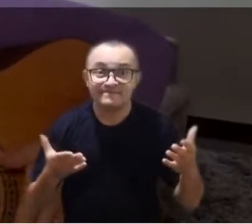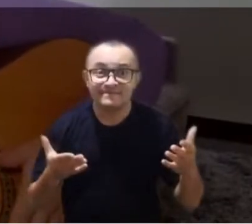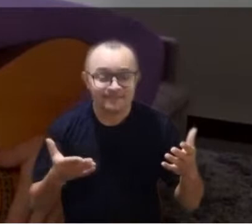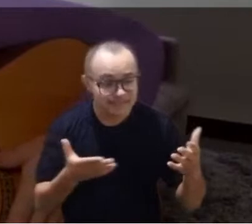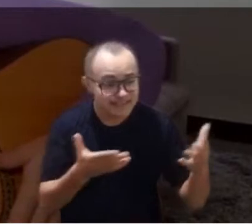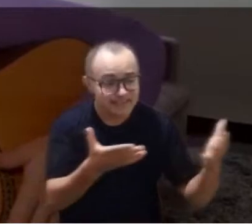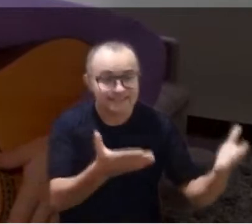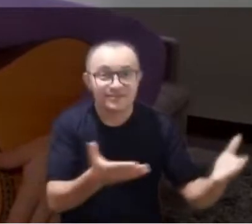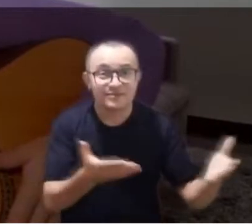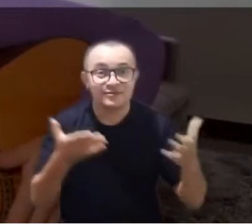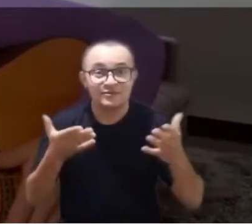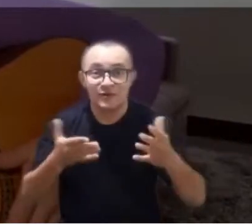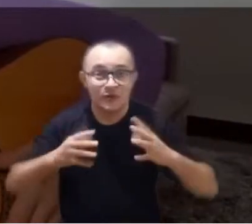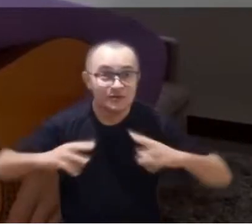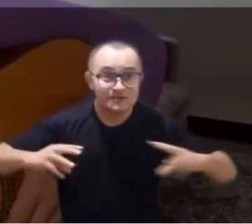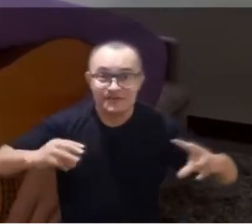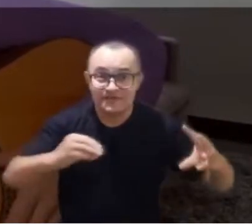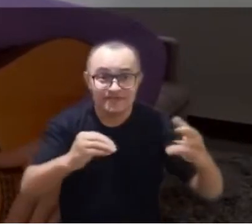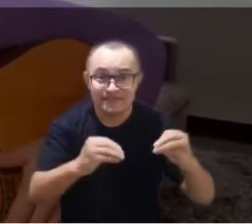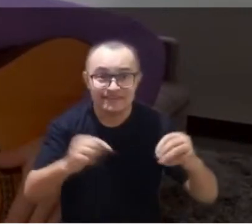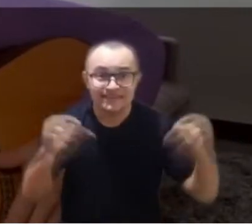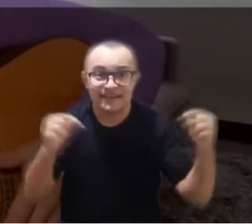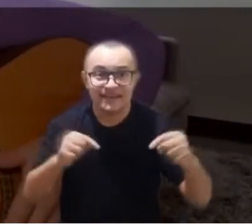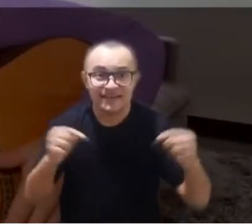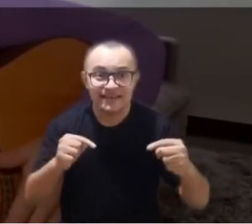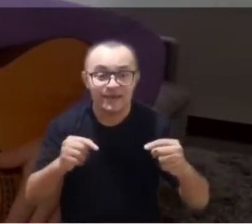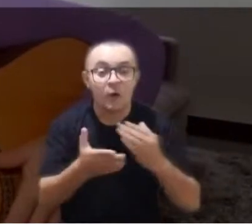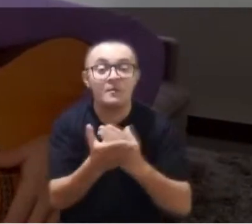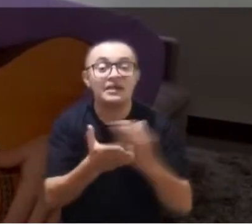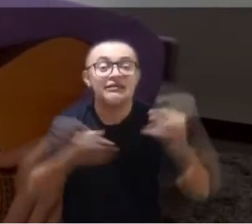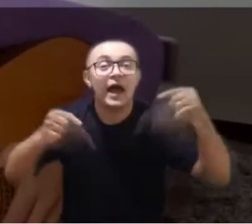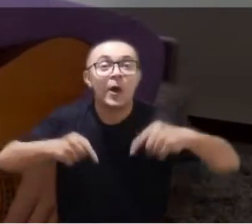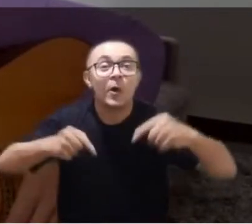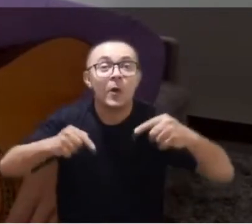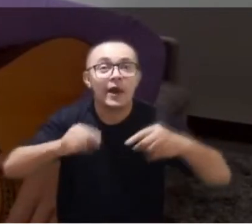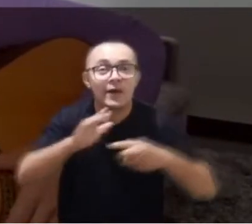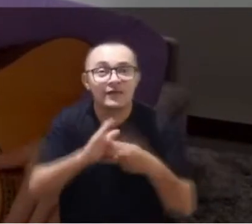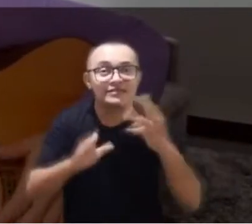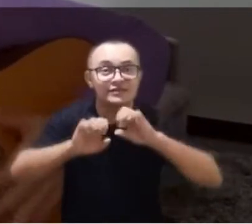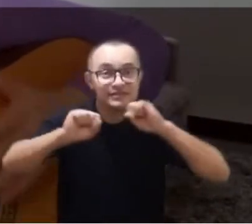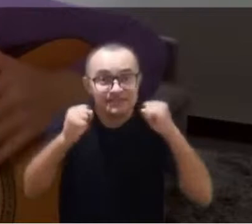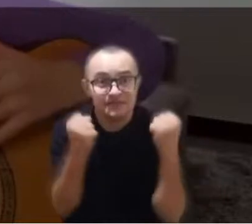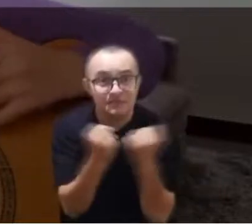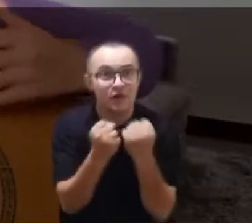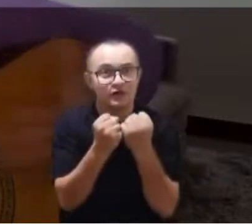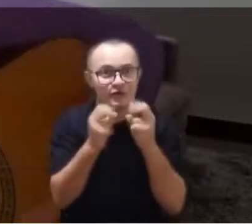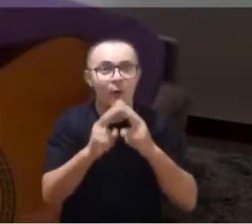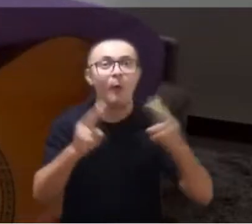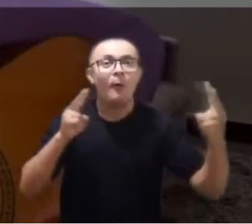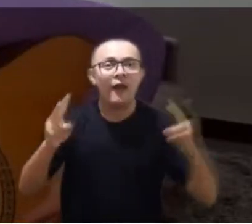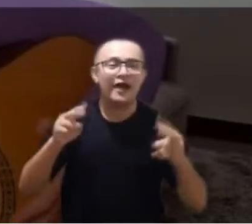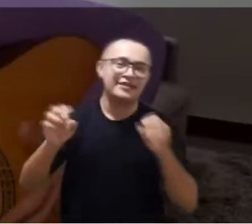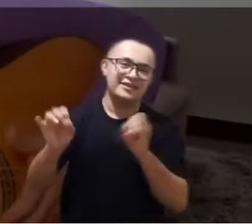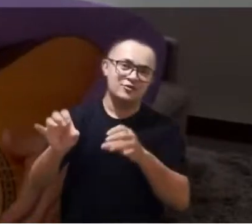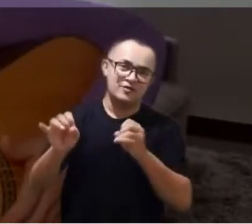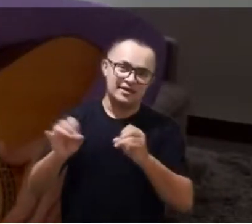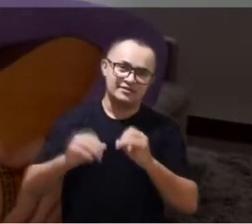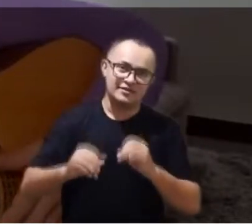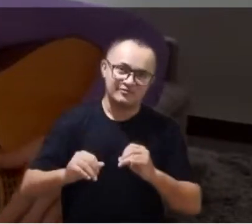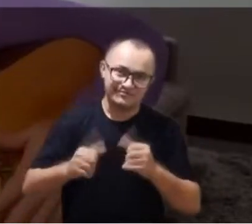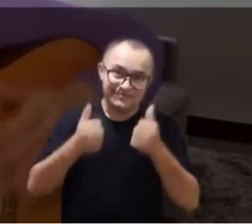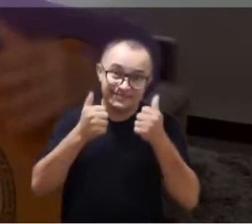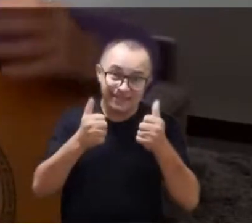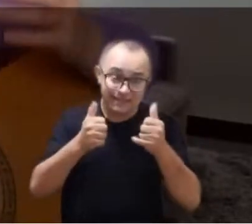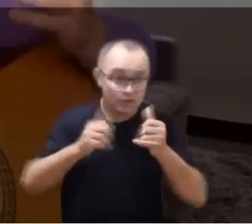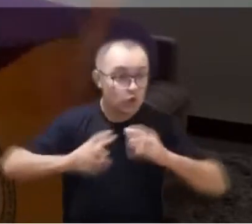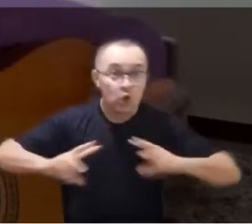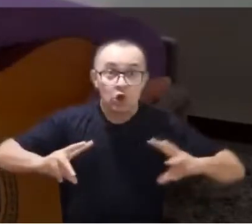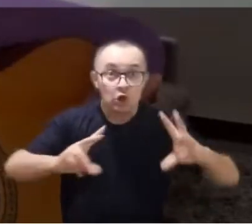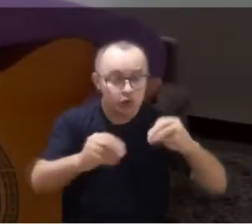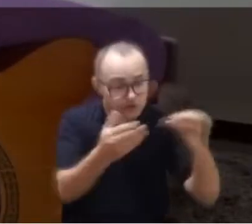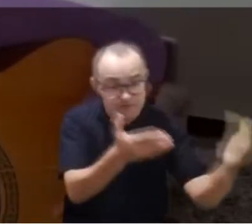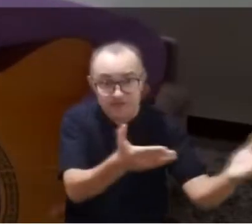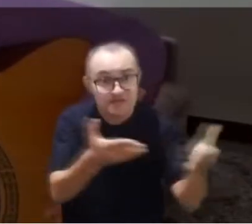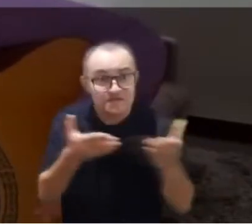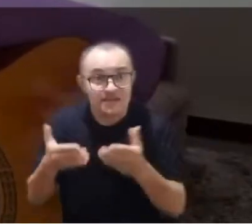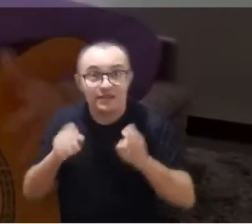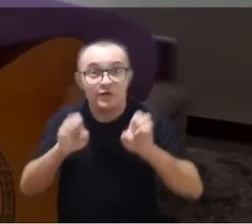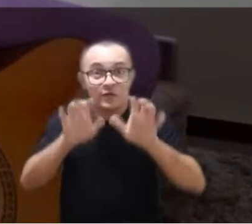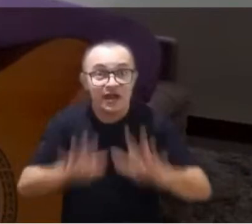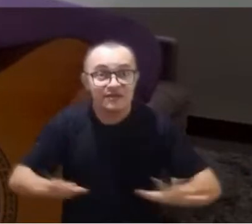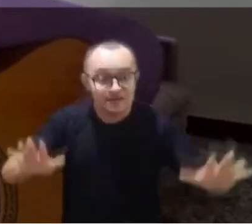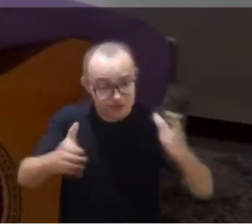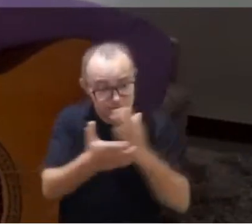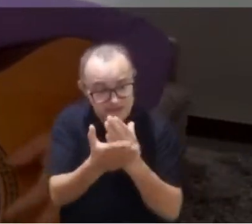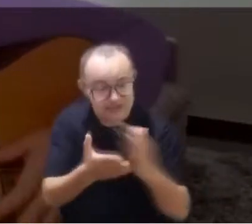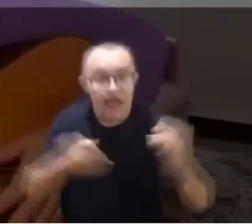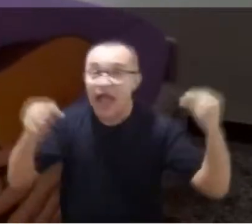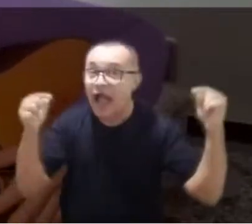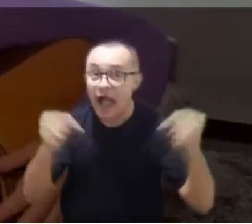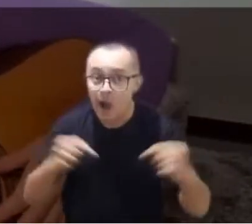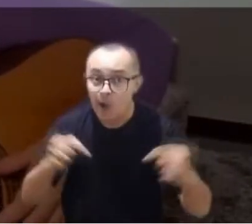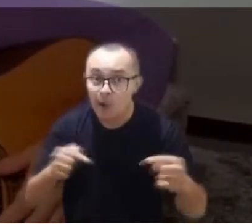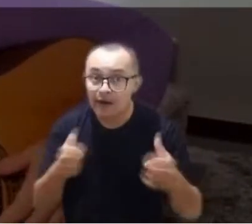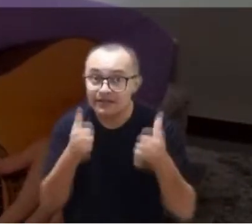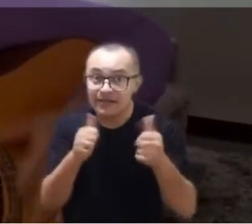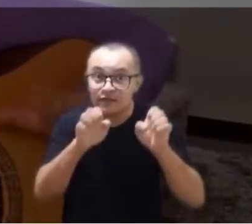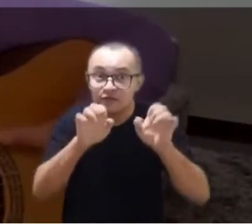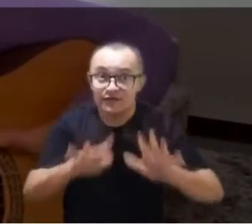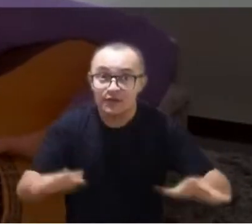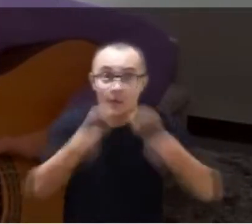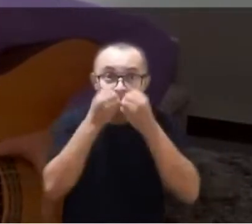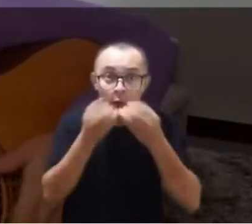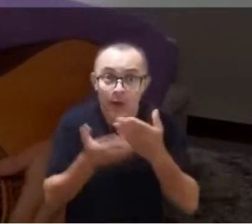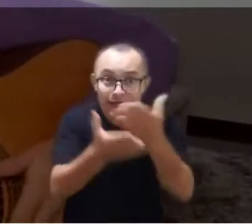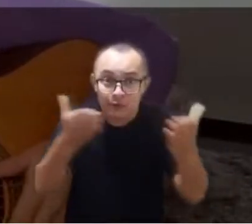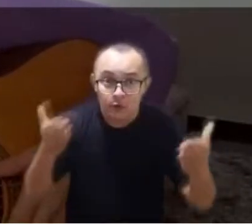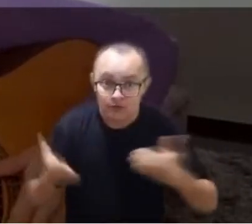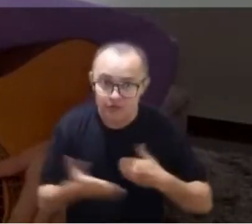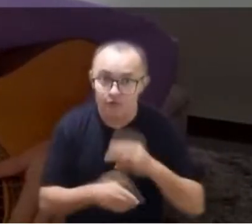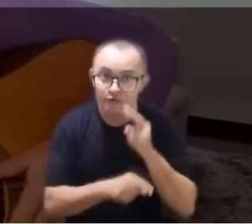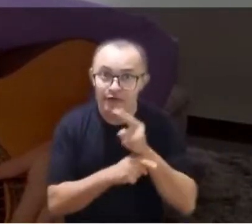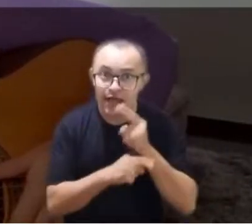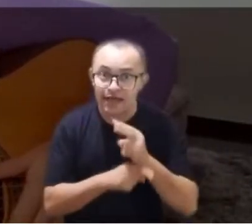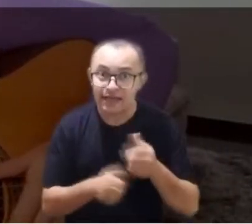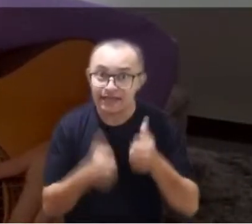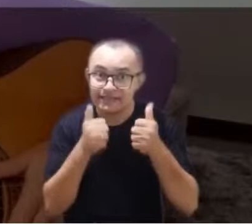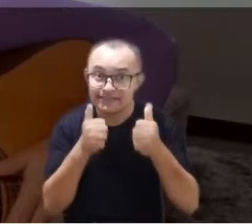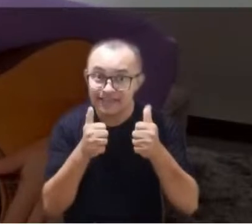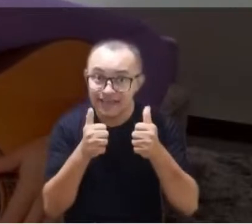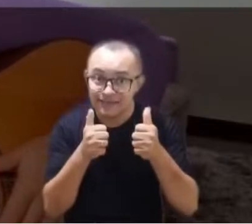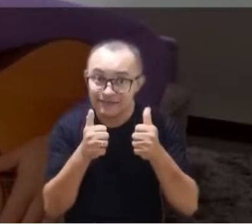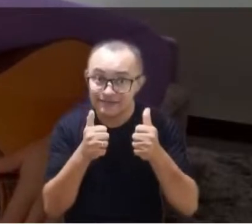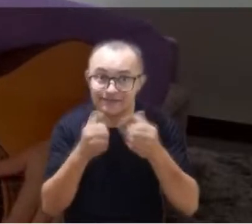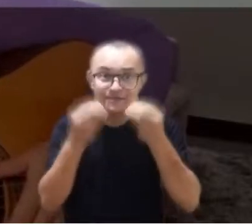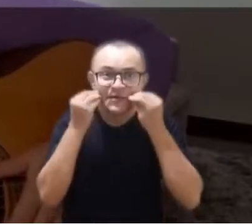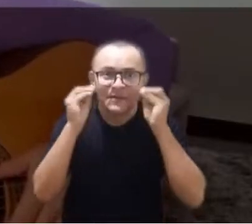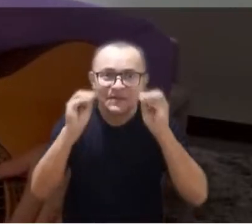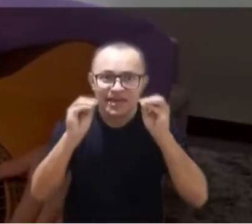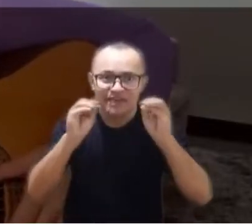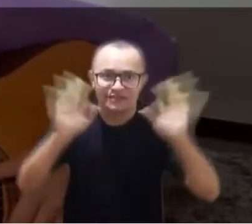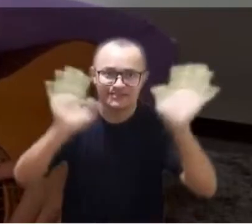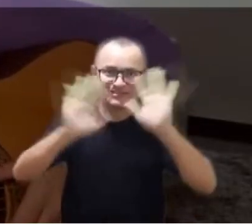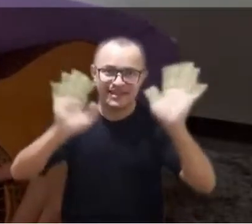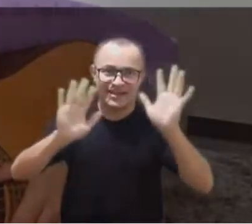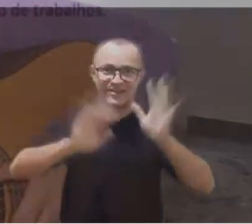Ladies and gentleman, The Third Online Education Symposium is happening now; be welcome and have a great event.